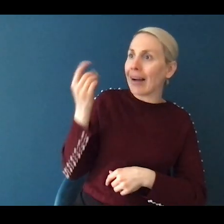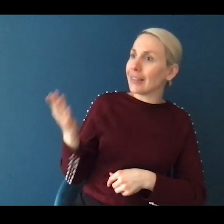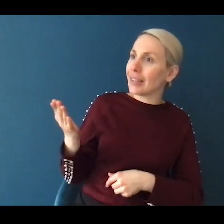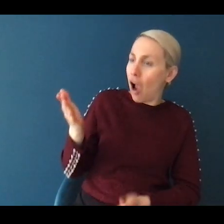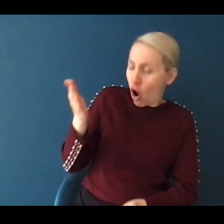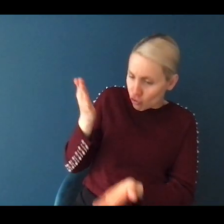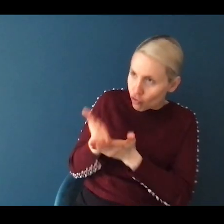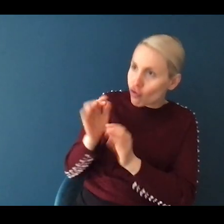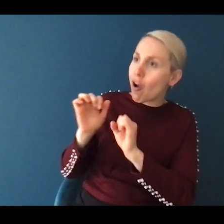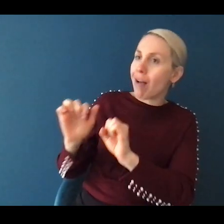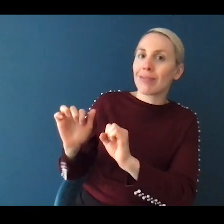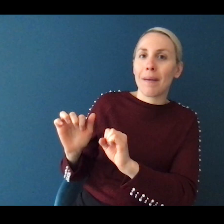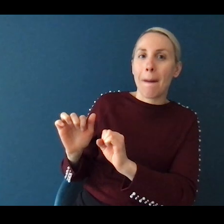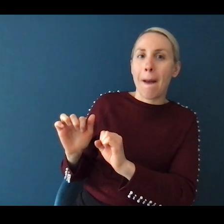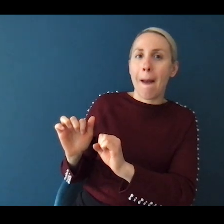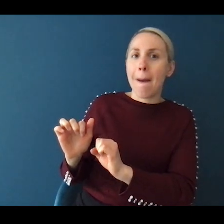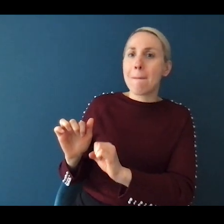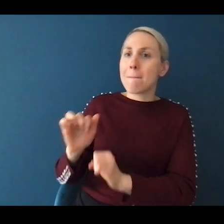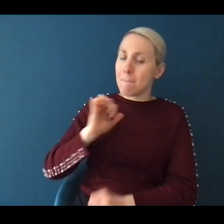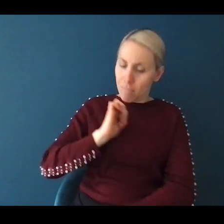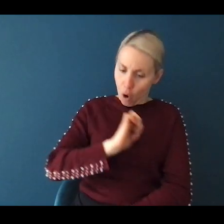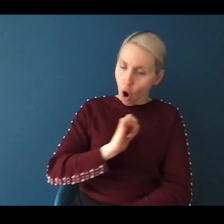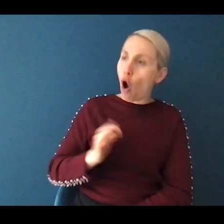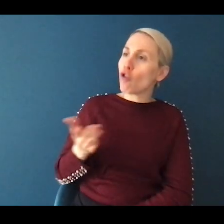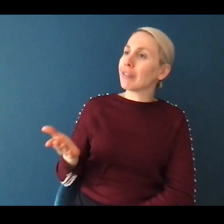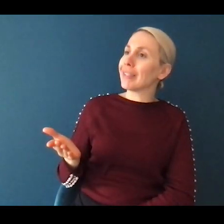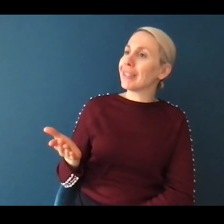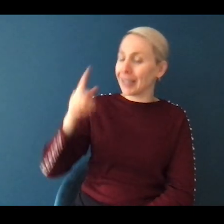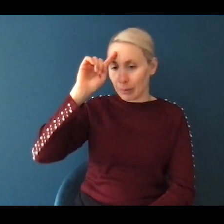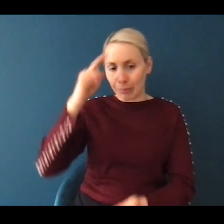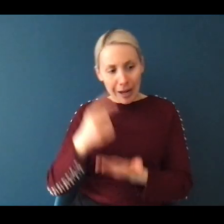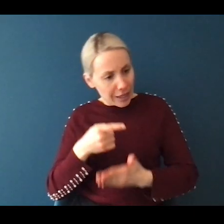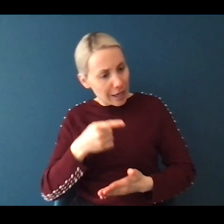that that you can trust that you know that they're challenging them because you know